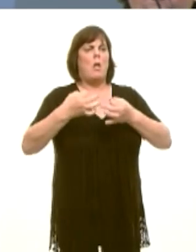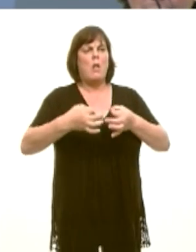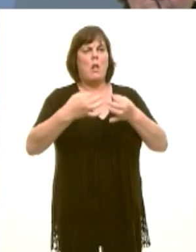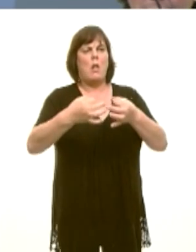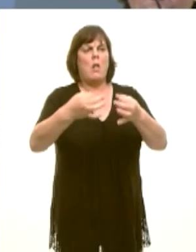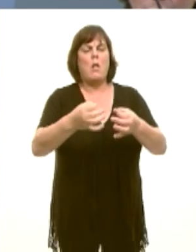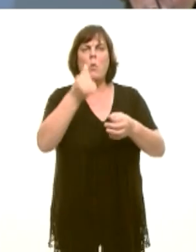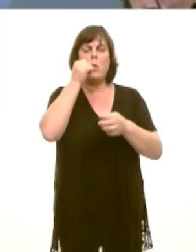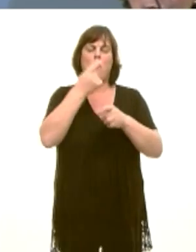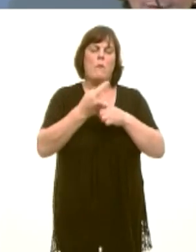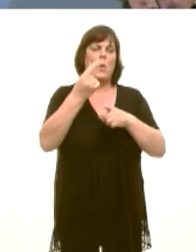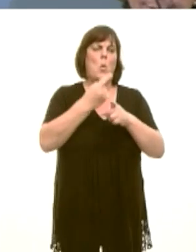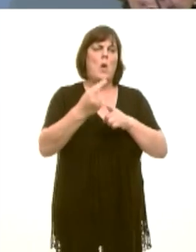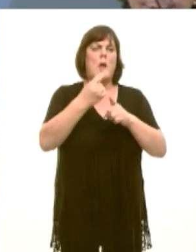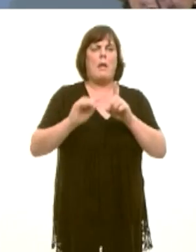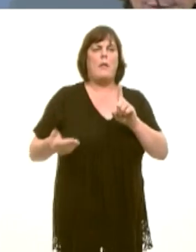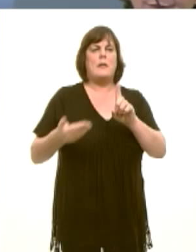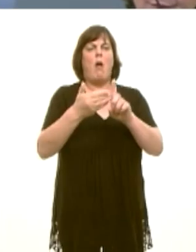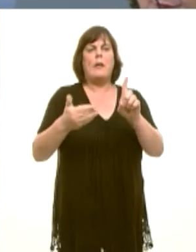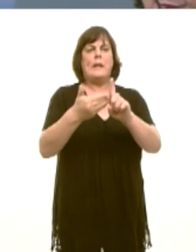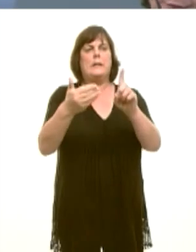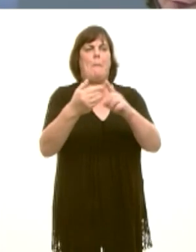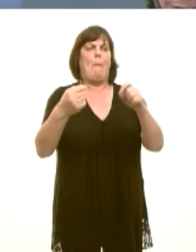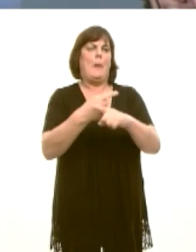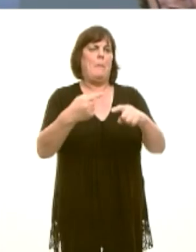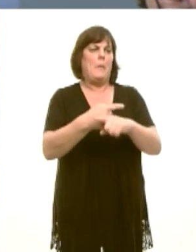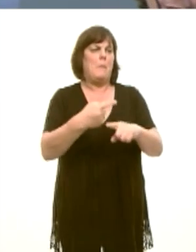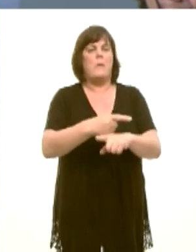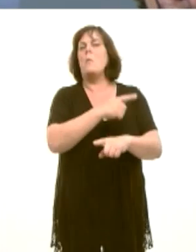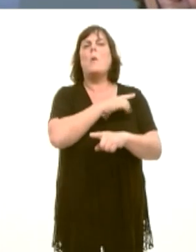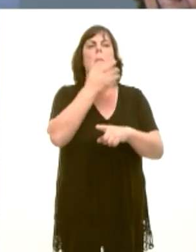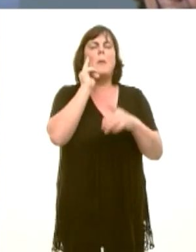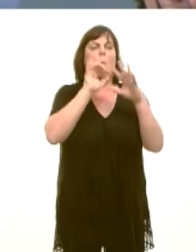times missed, and thereís a substantial increase in people waiting on those lists. Now, you